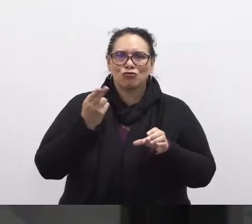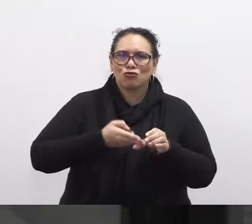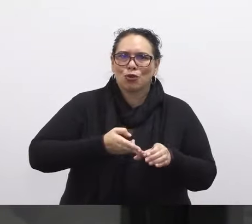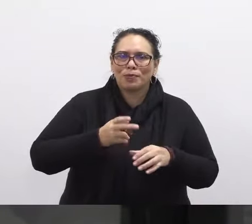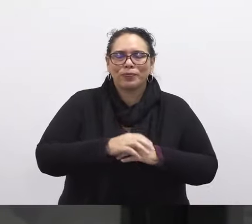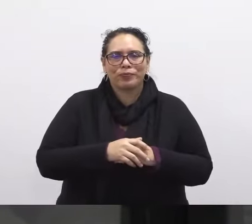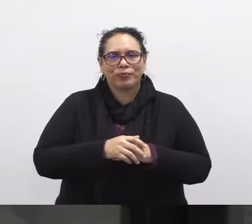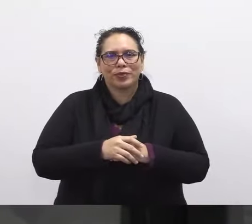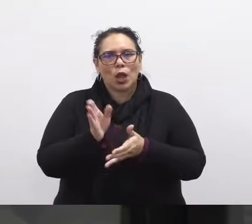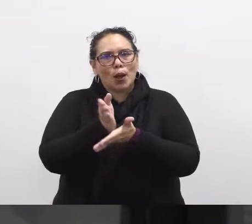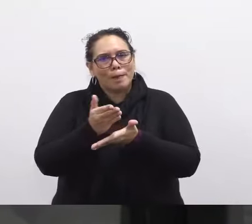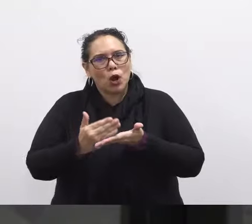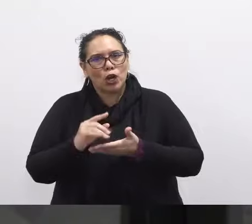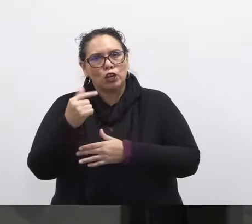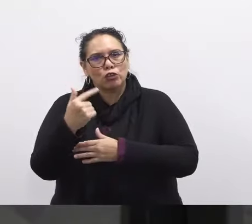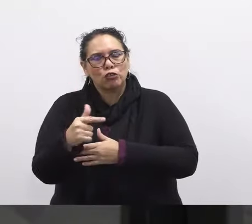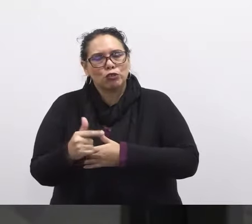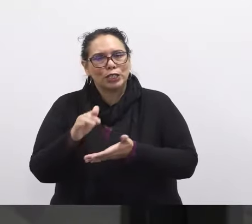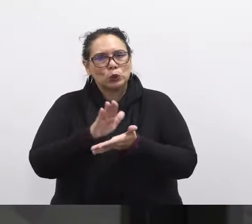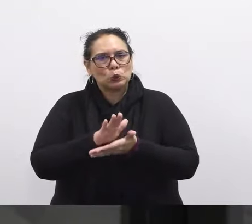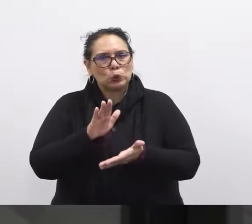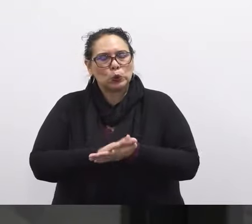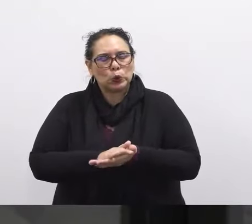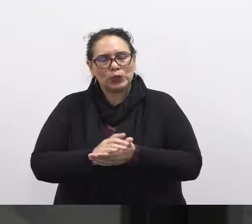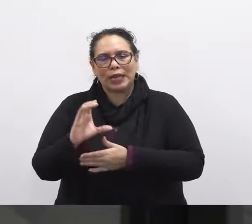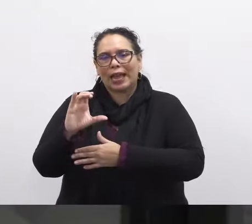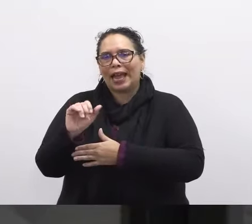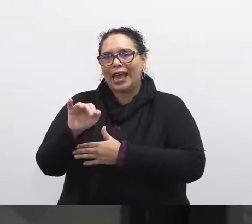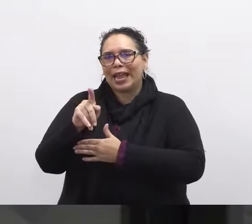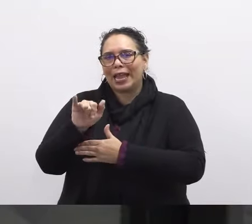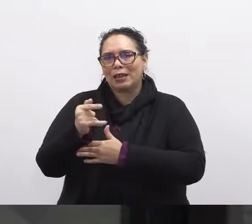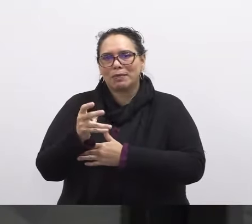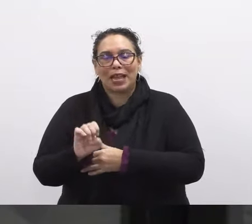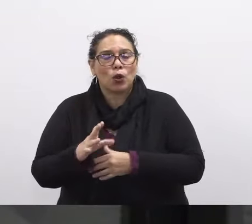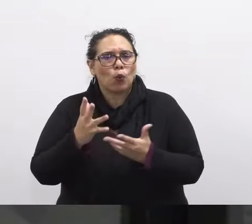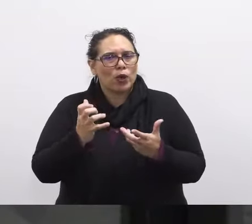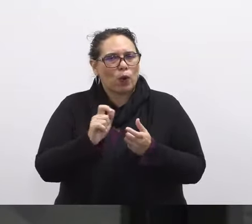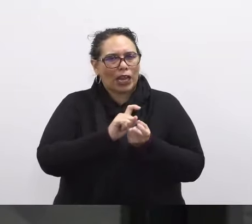As part of the Green School's Campaign, our goal is to transition Long Beach Unified School District